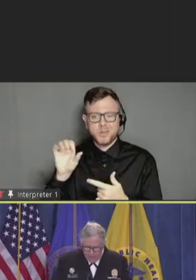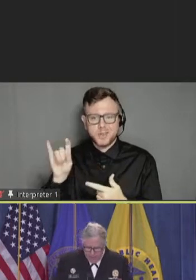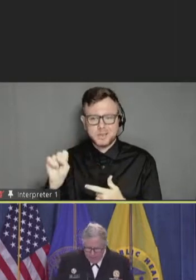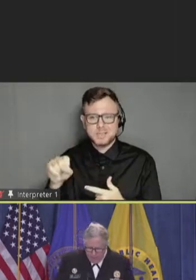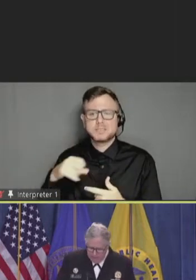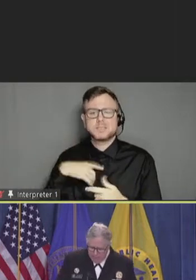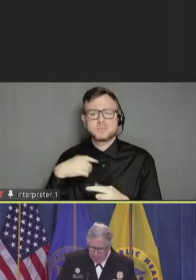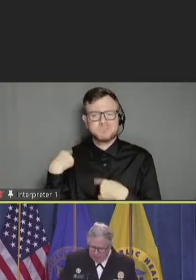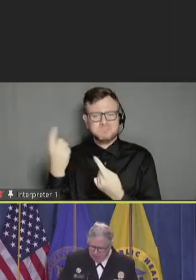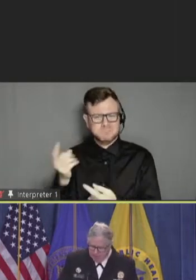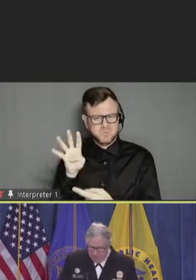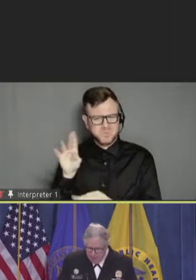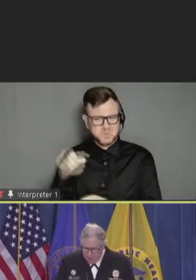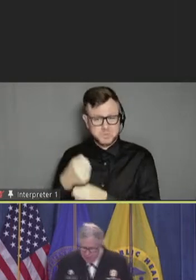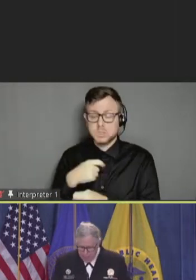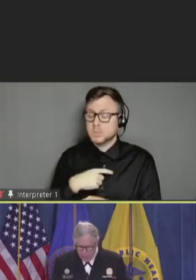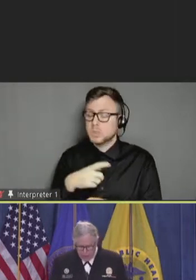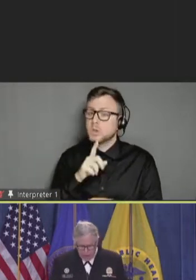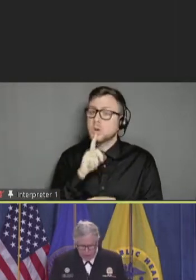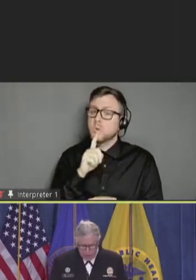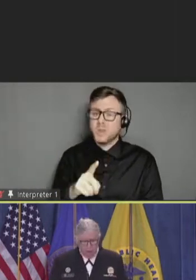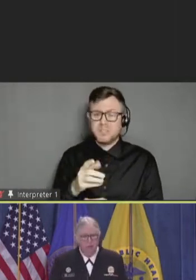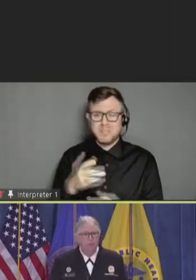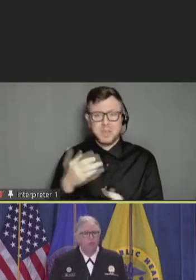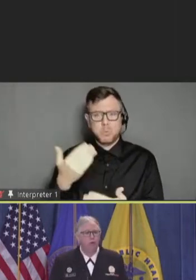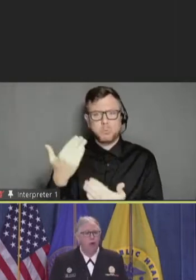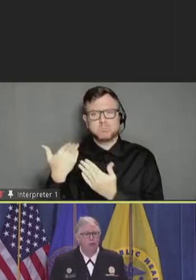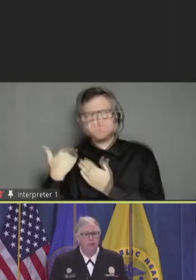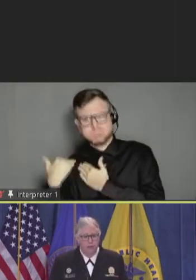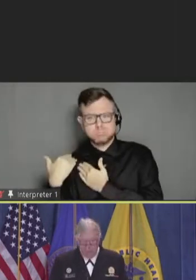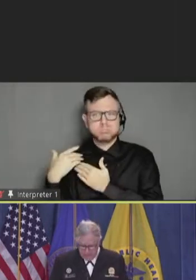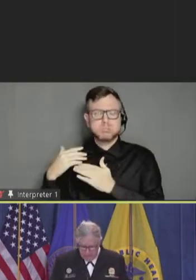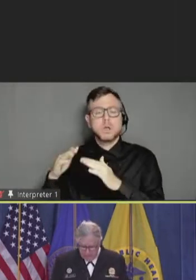These diseases place a significant burden on communities across the United States.